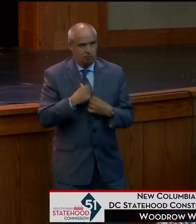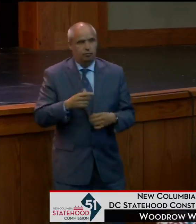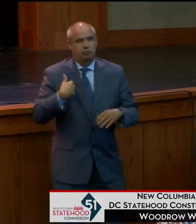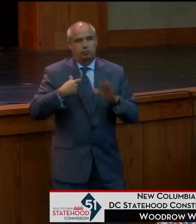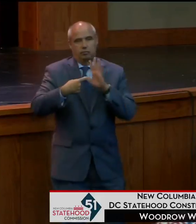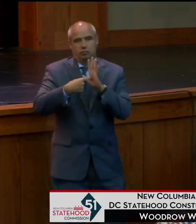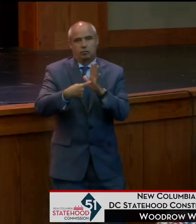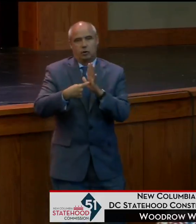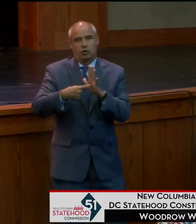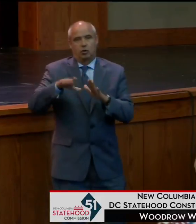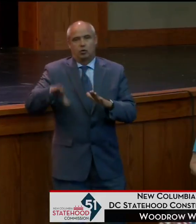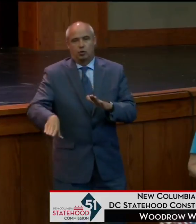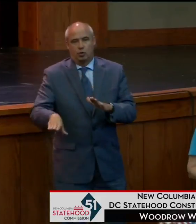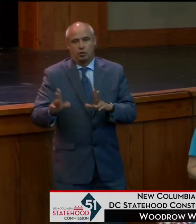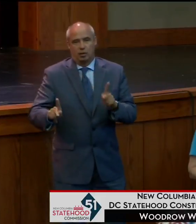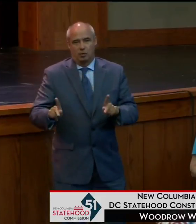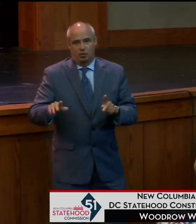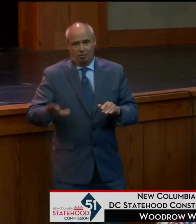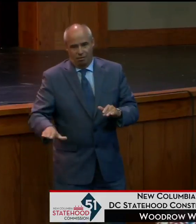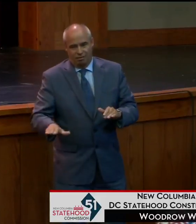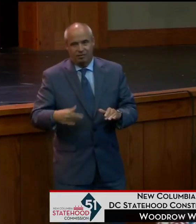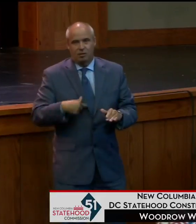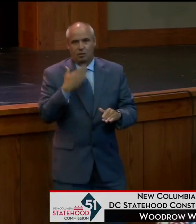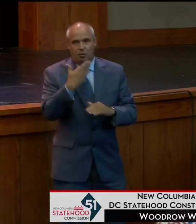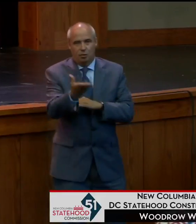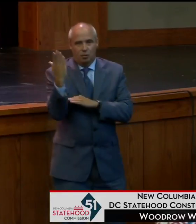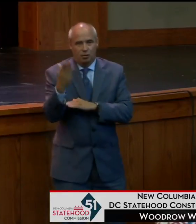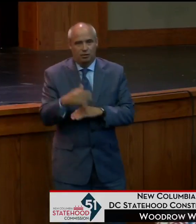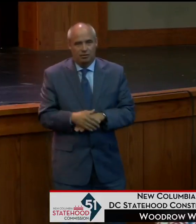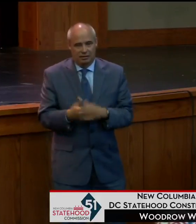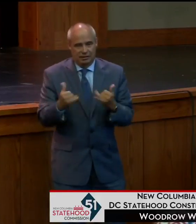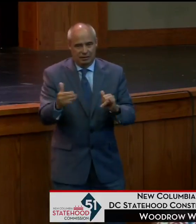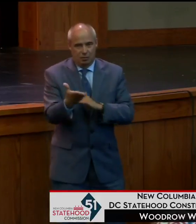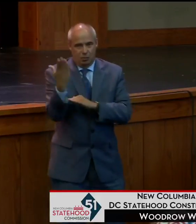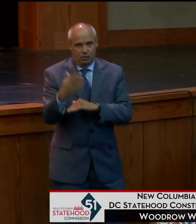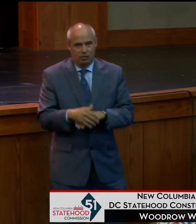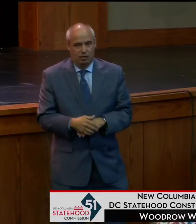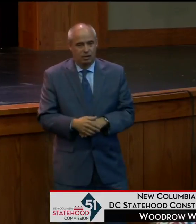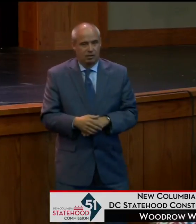REPRESENT SHORT PEOPLE. GOOD MORNING. I THINK IT'S STILL MORNING.